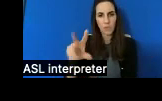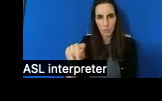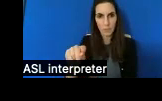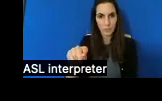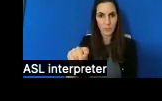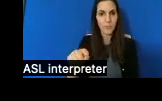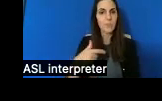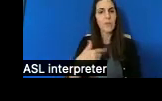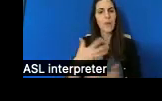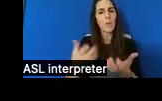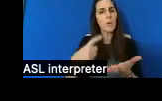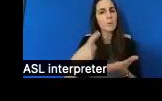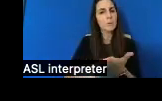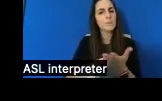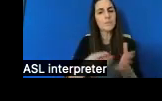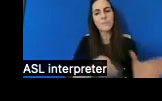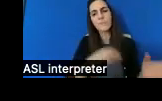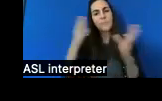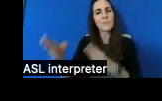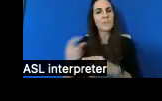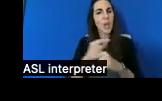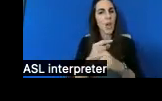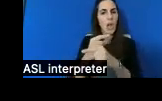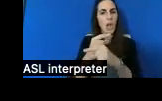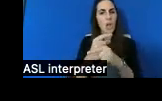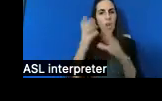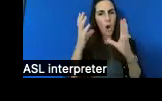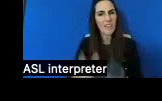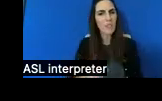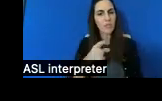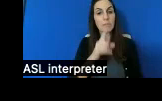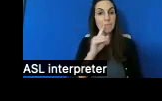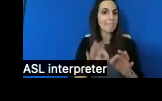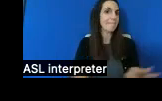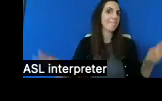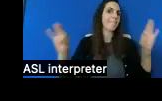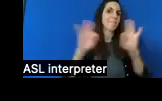subjects but let's talk about guardianship for a second because this is a big one okay when